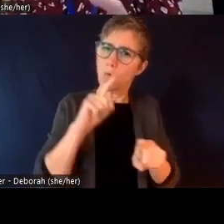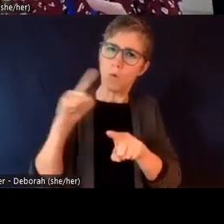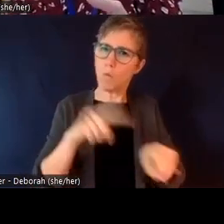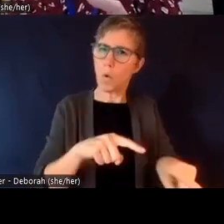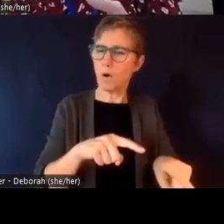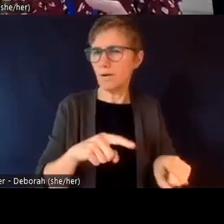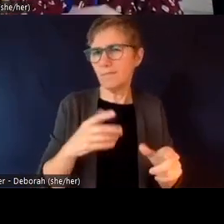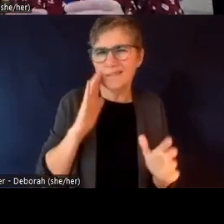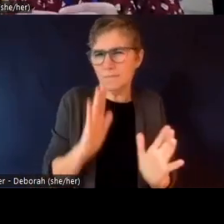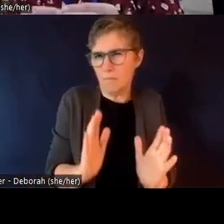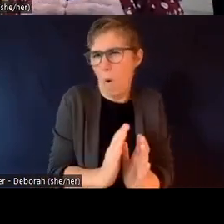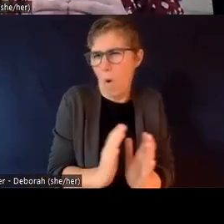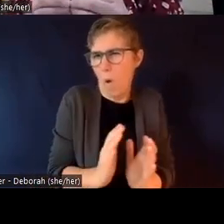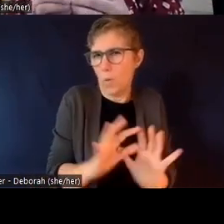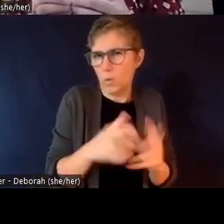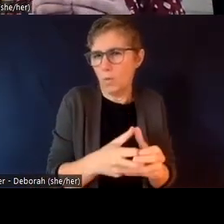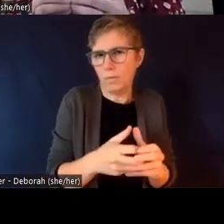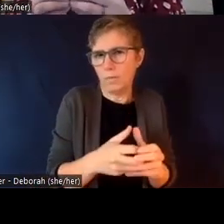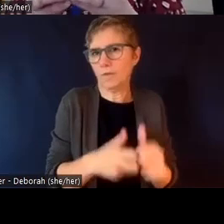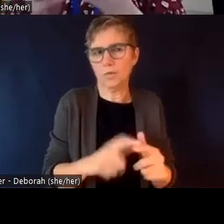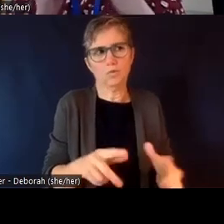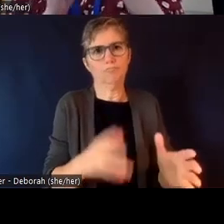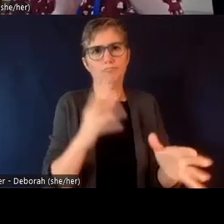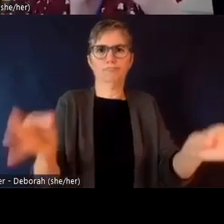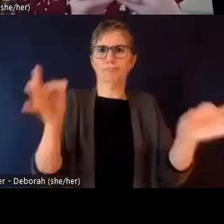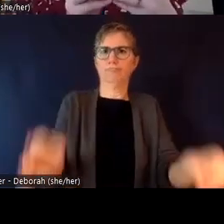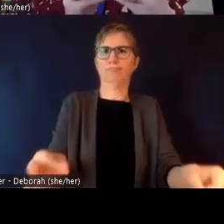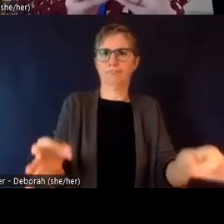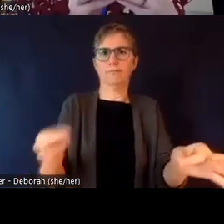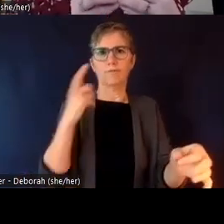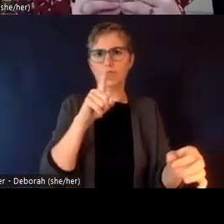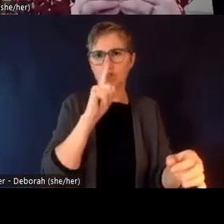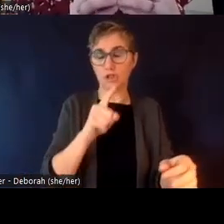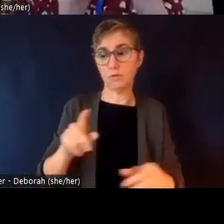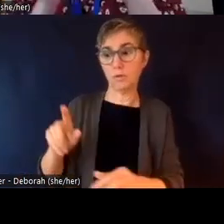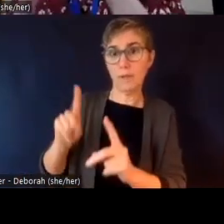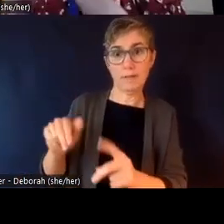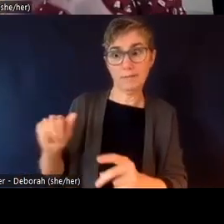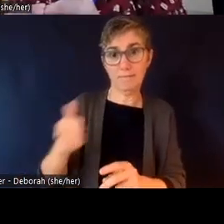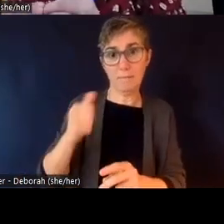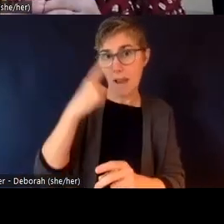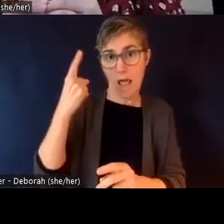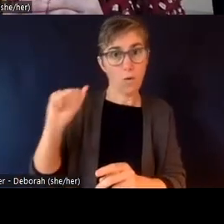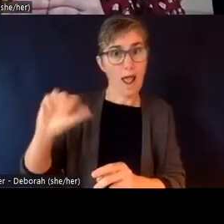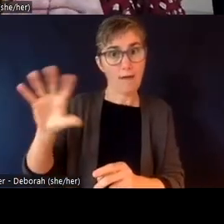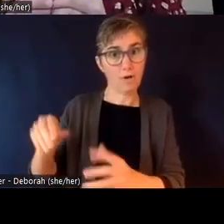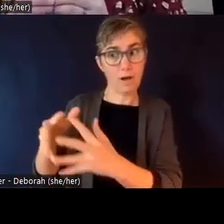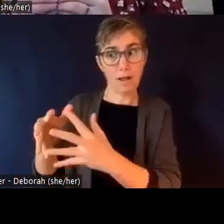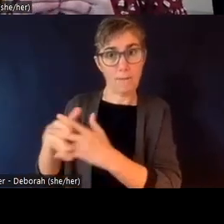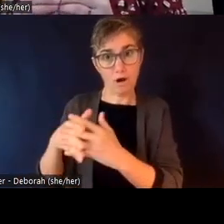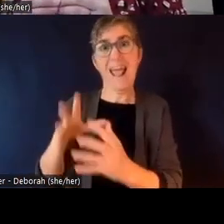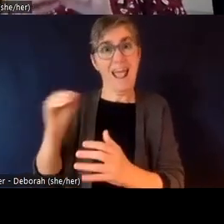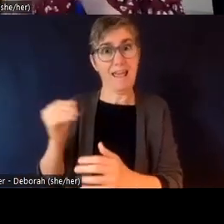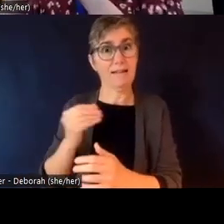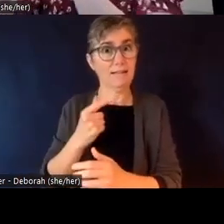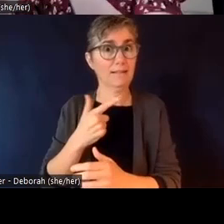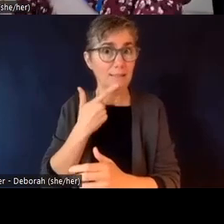conclusions. So for example, folks who are Black or African-American and lesbian or gay or bisexual